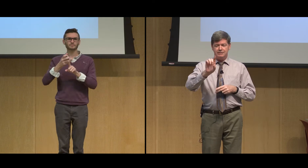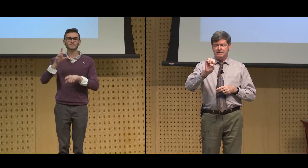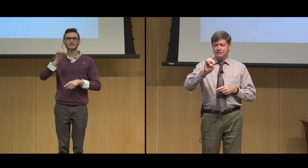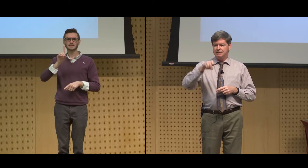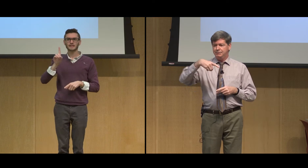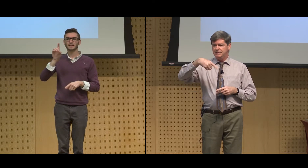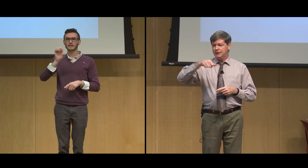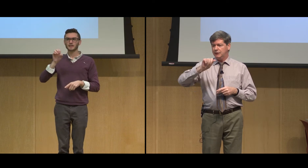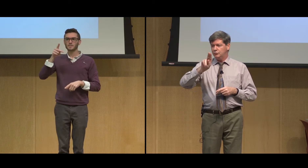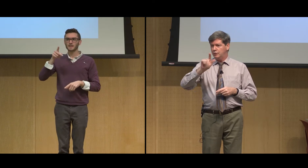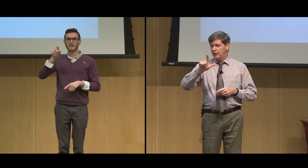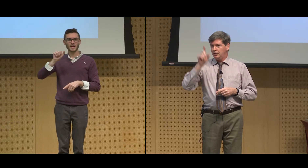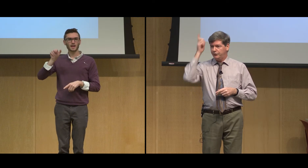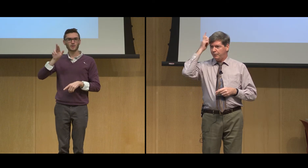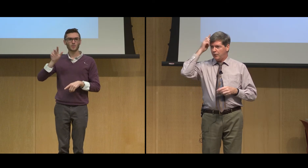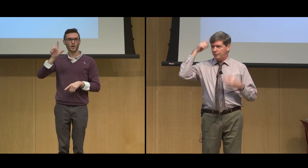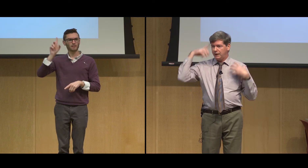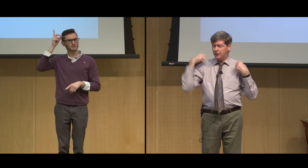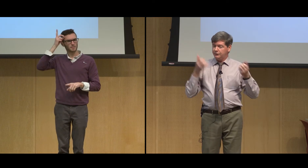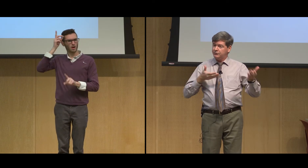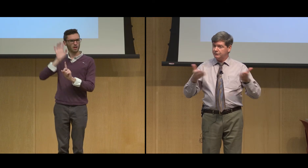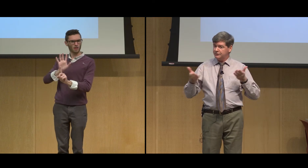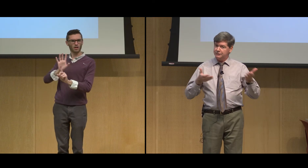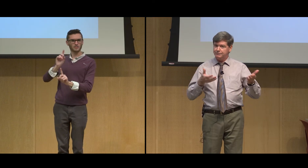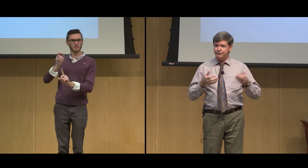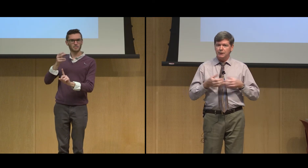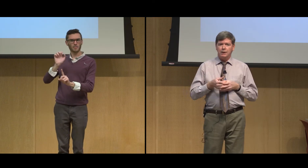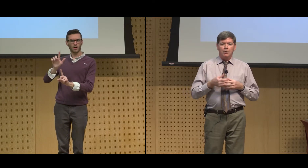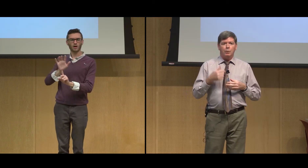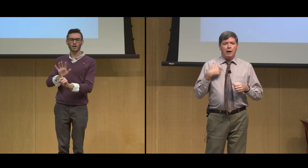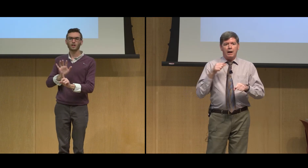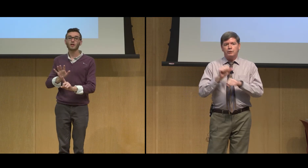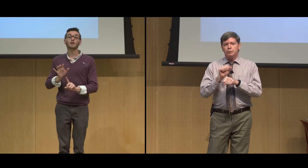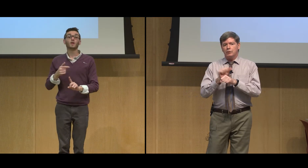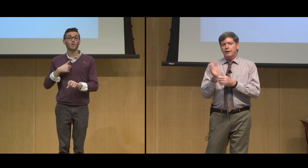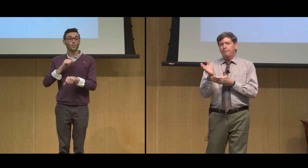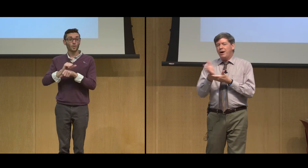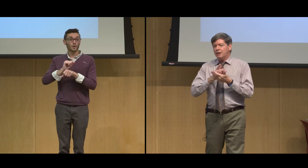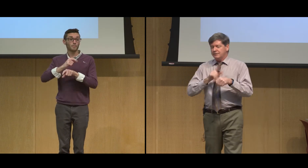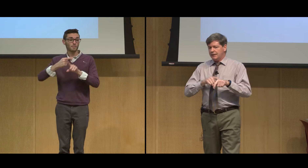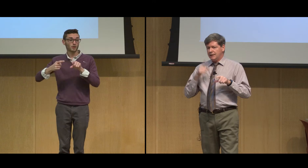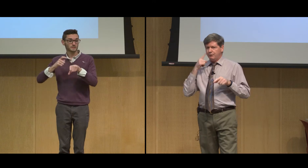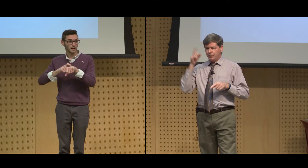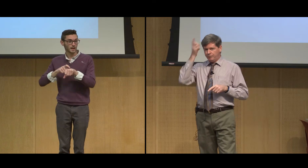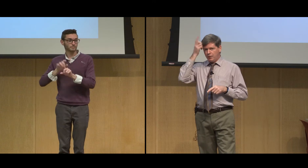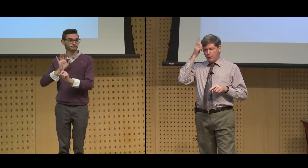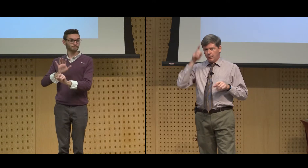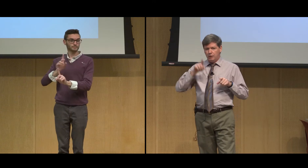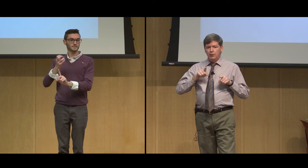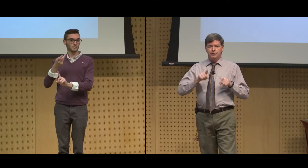D-e-P-a-u-l. DePaul Mental Health Services. Well, I was working part-time for DePaul